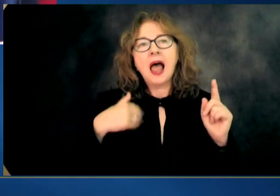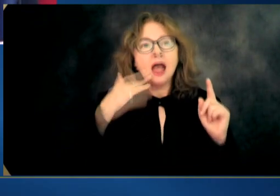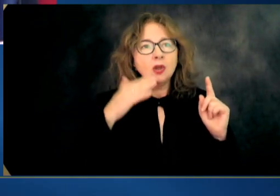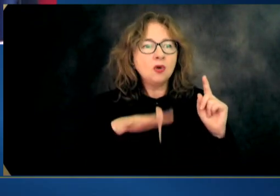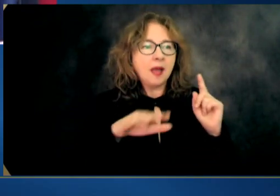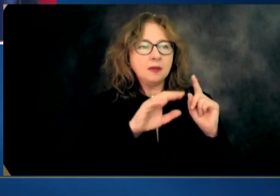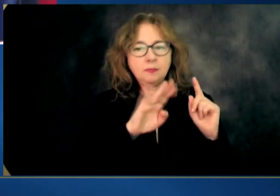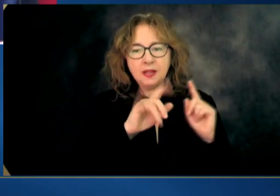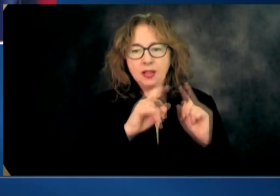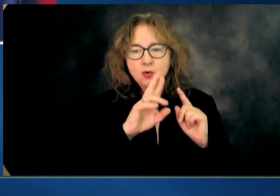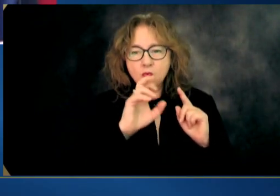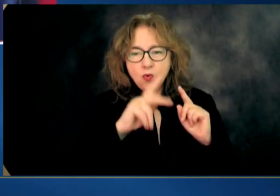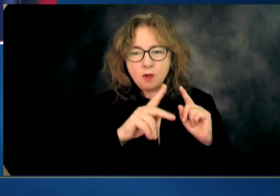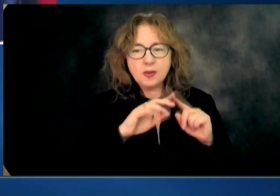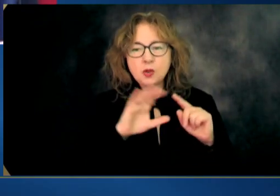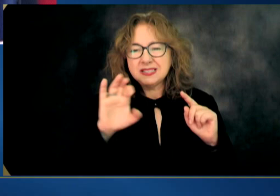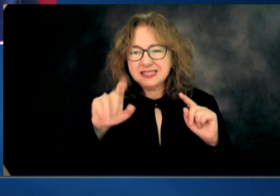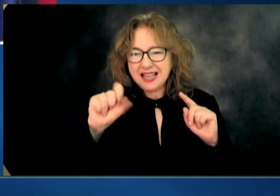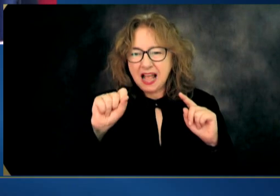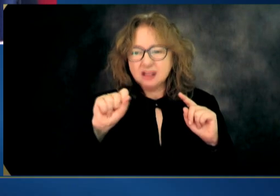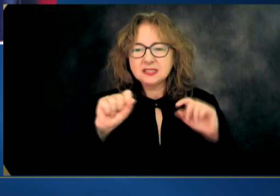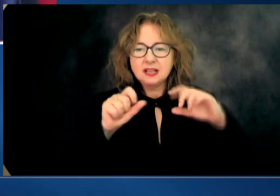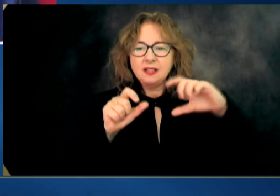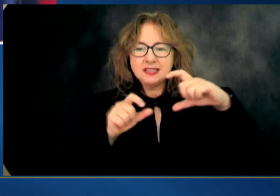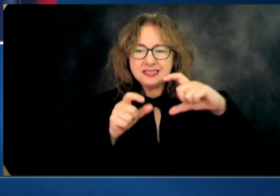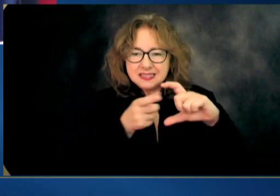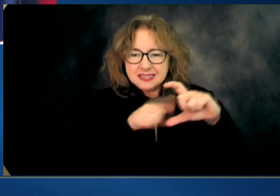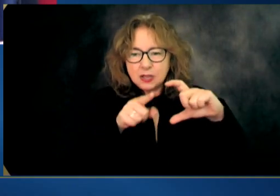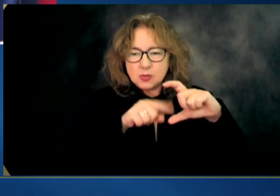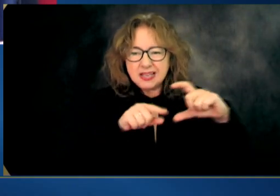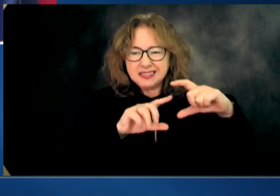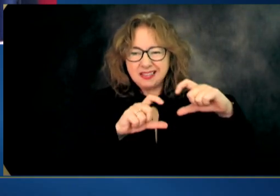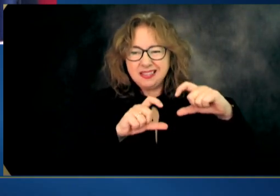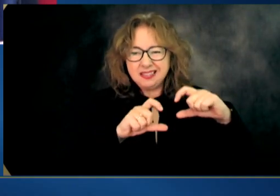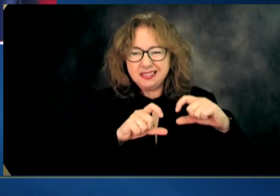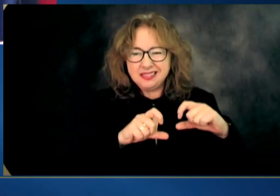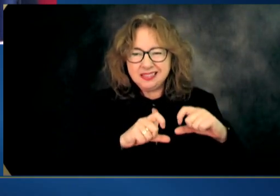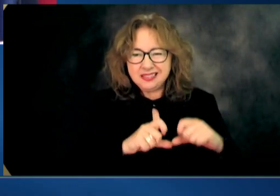your cells dying, your sickle cells, is that it actually dropped to within normal range.